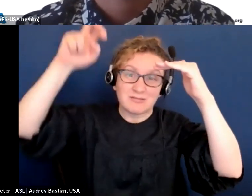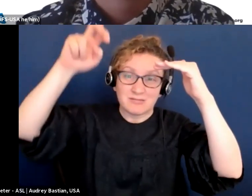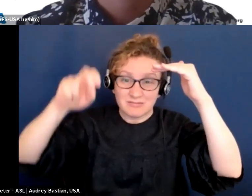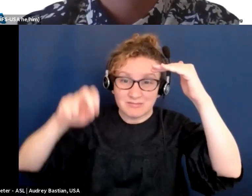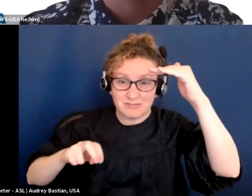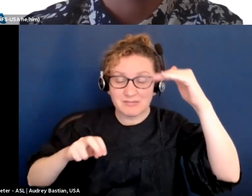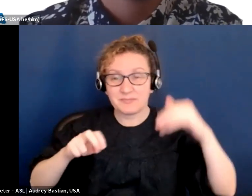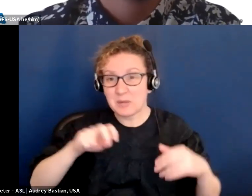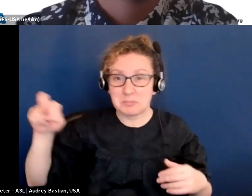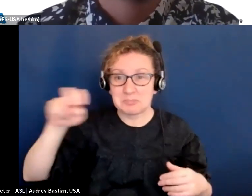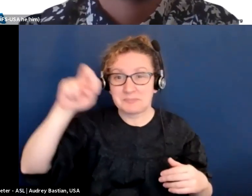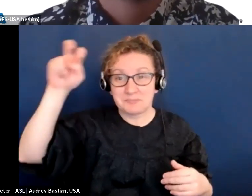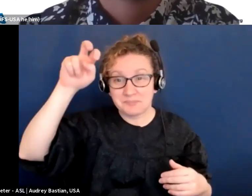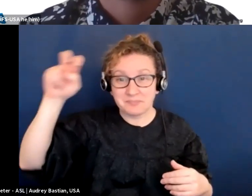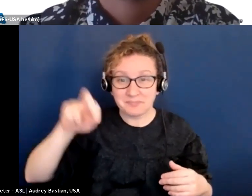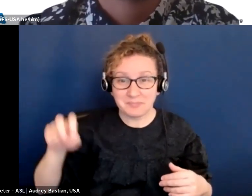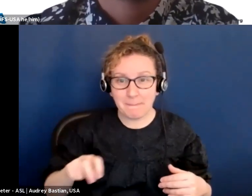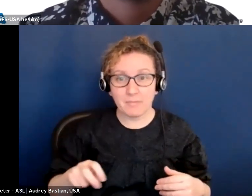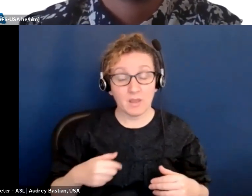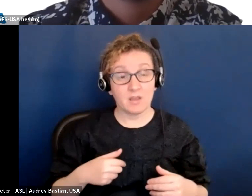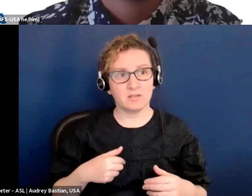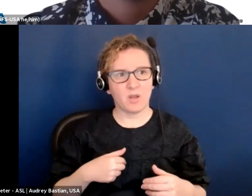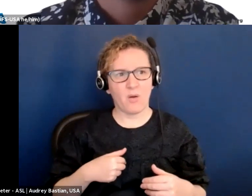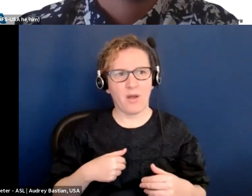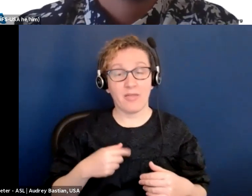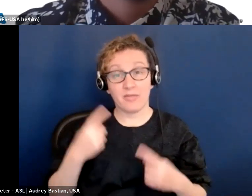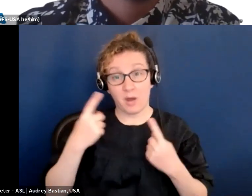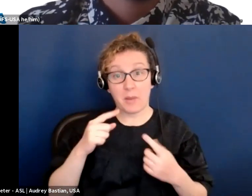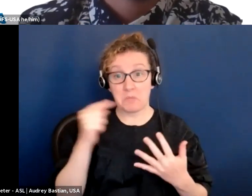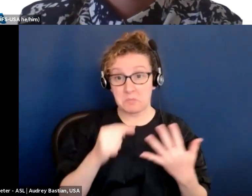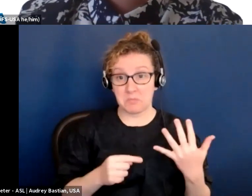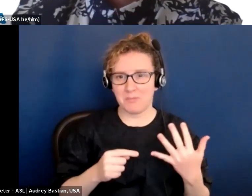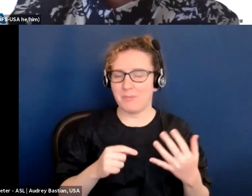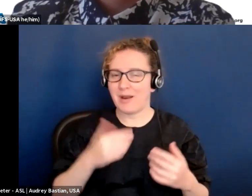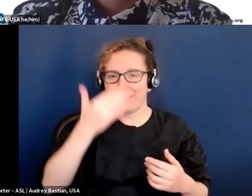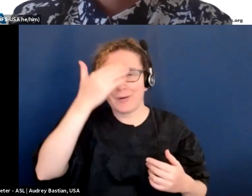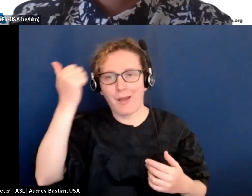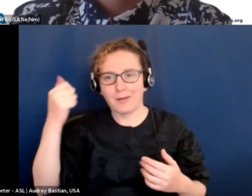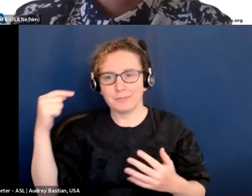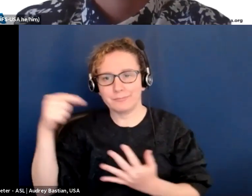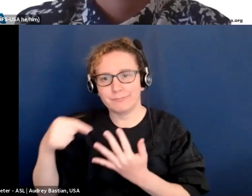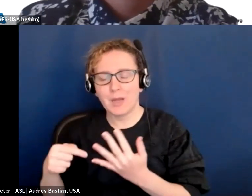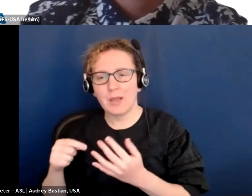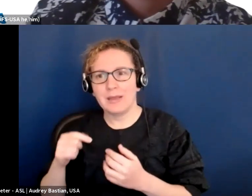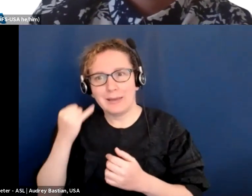and what home can I get into. It is really helpful to talk to who you trust.